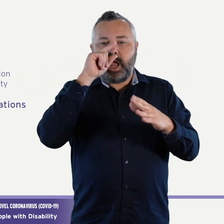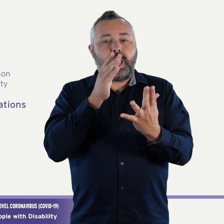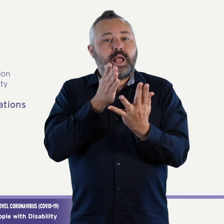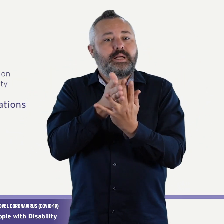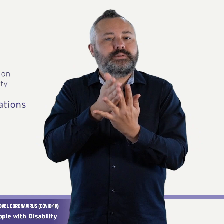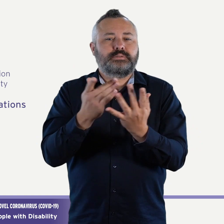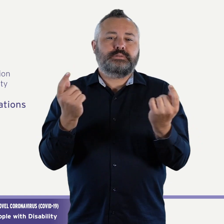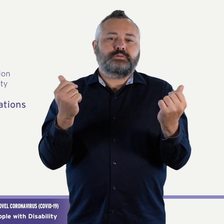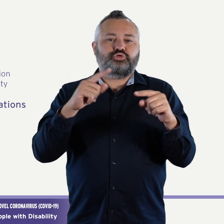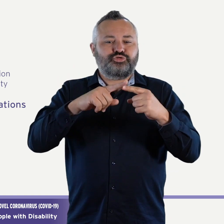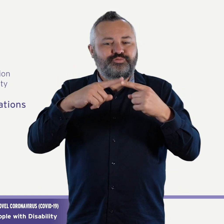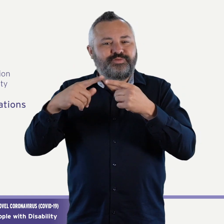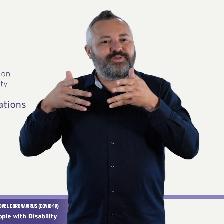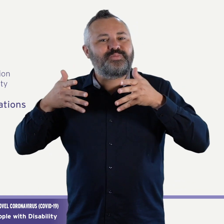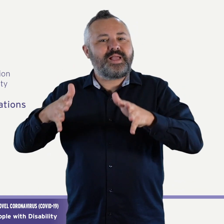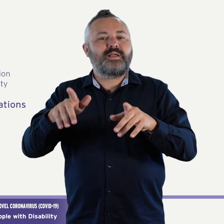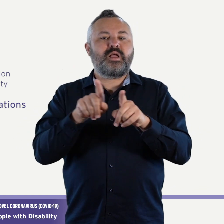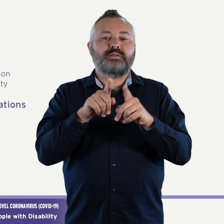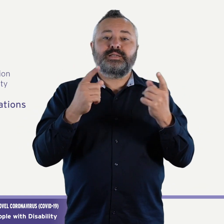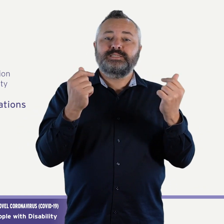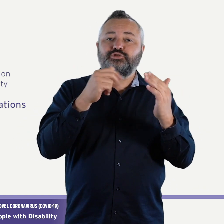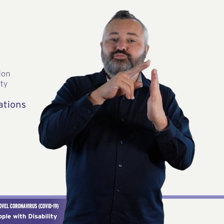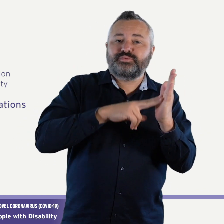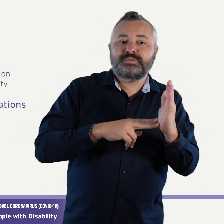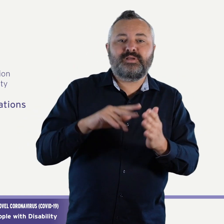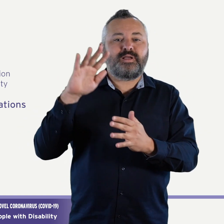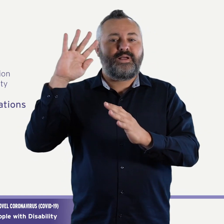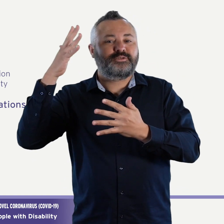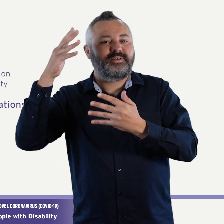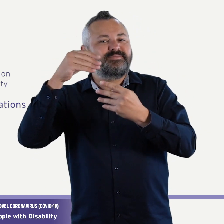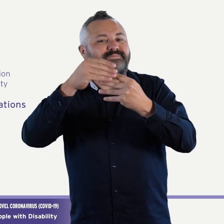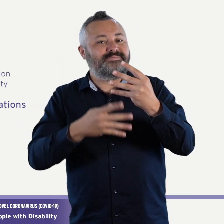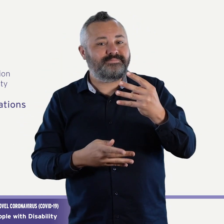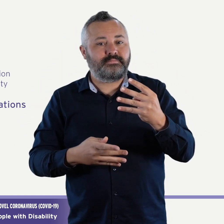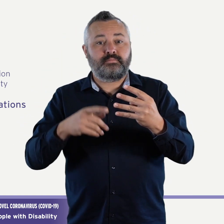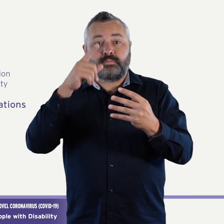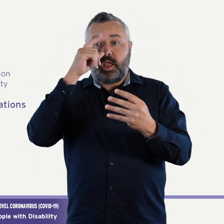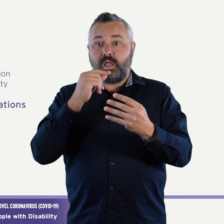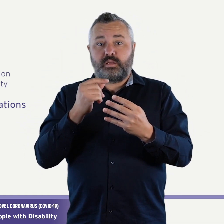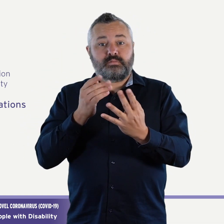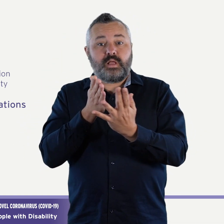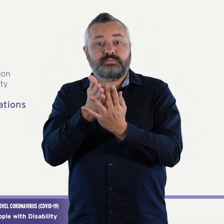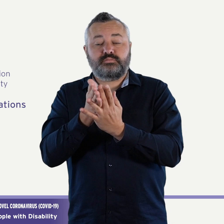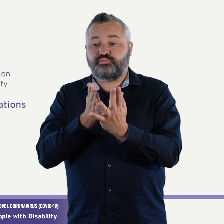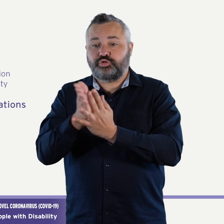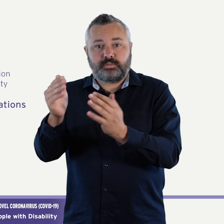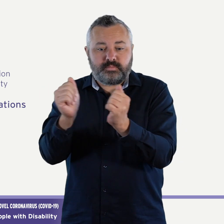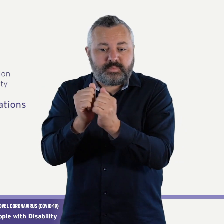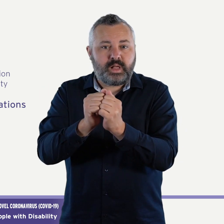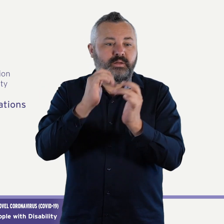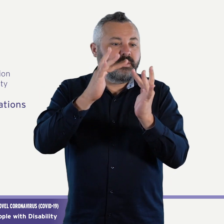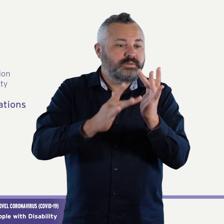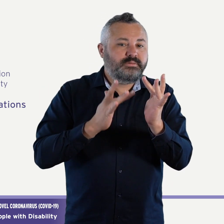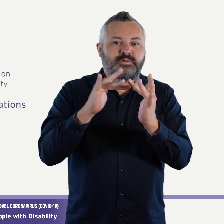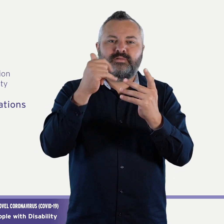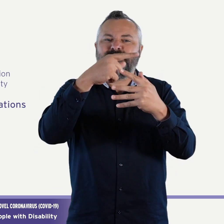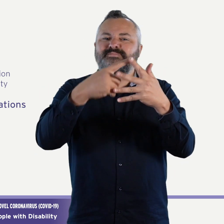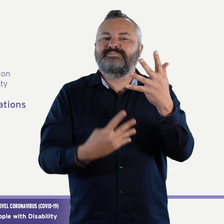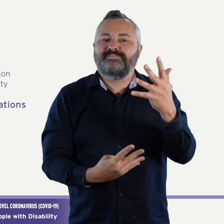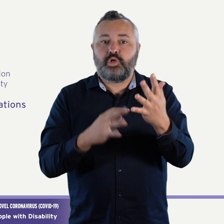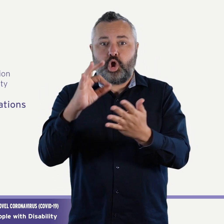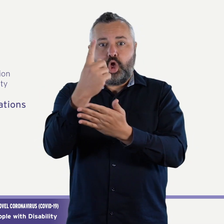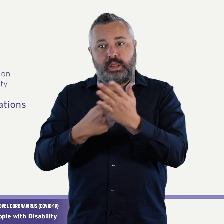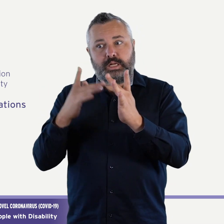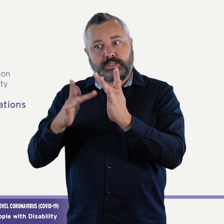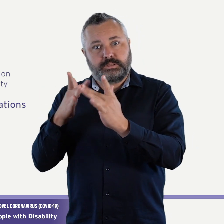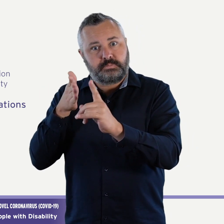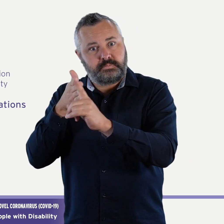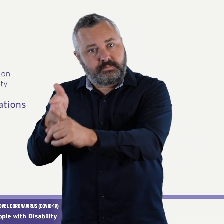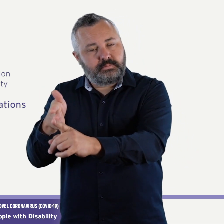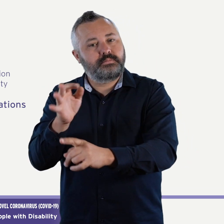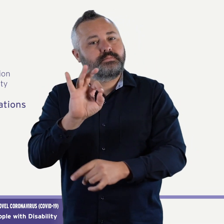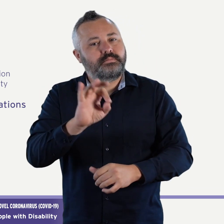employers, health services and others as needed, in accessible formats and channels.